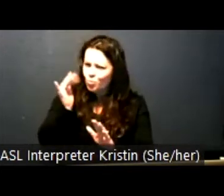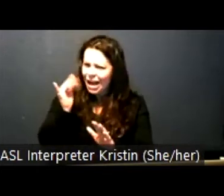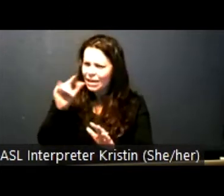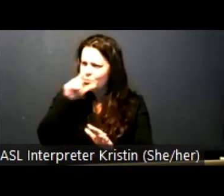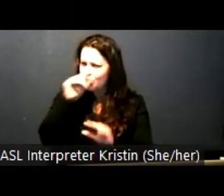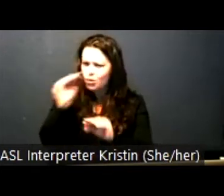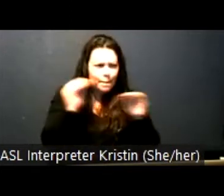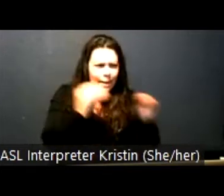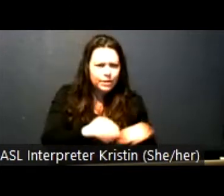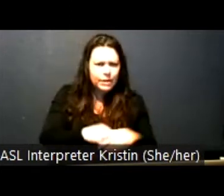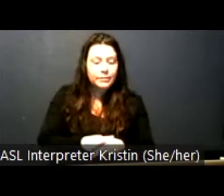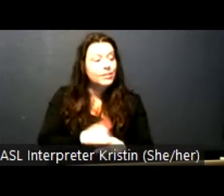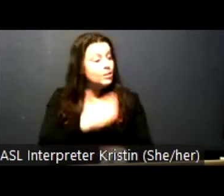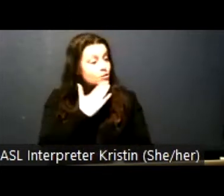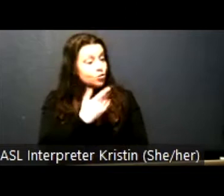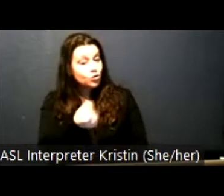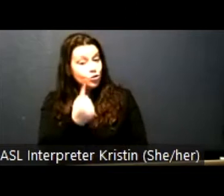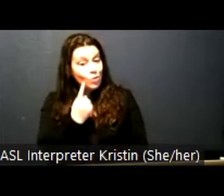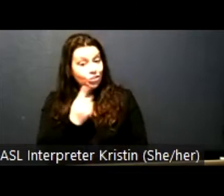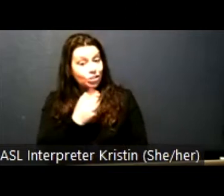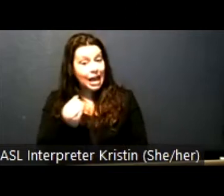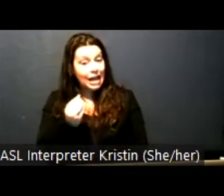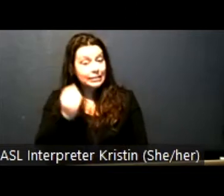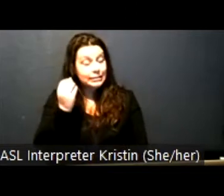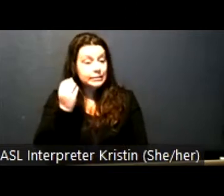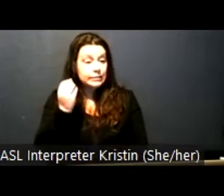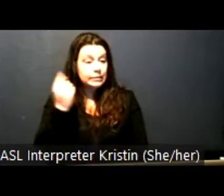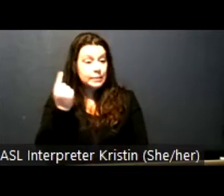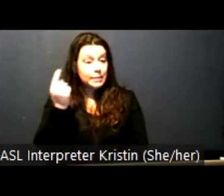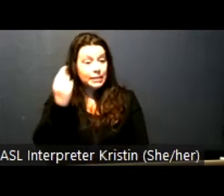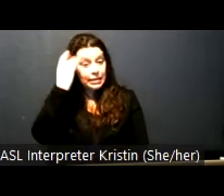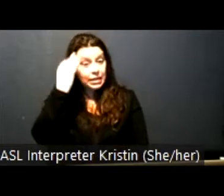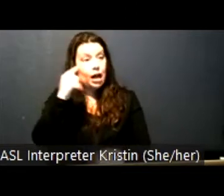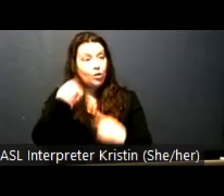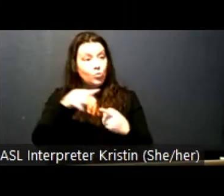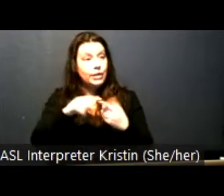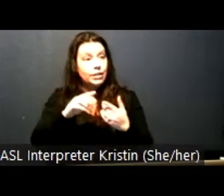Autumn-Lynn: It's a good question and something to think about when you get hungry and you open that